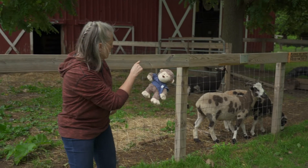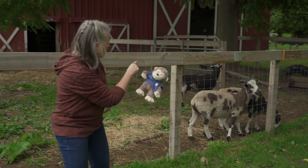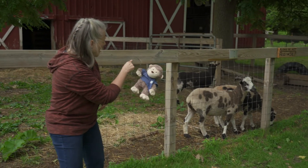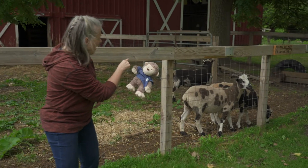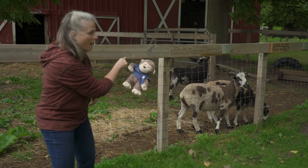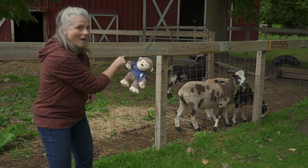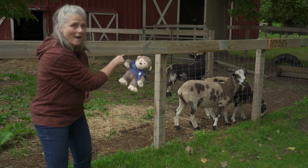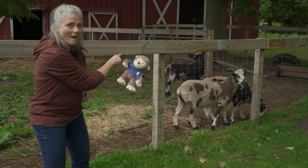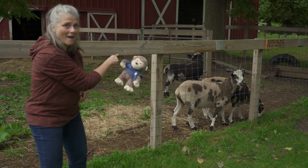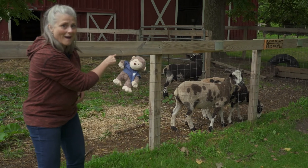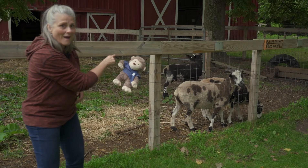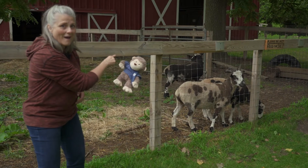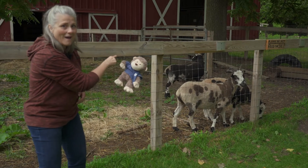Look at these.